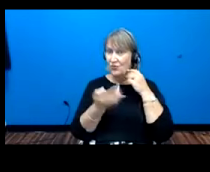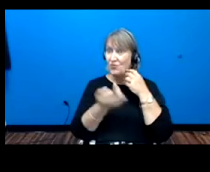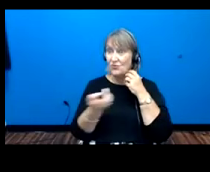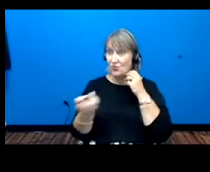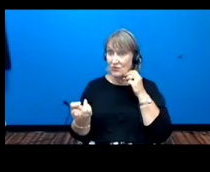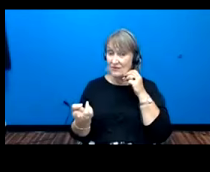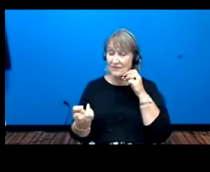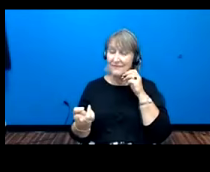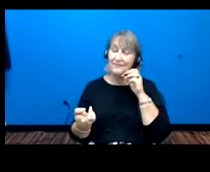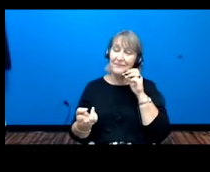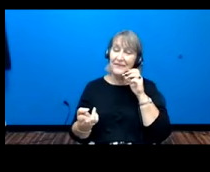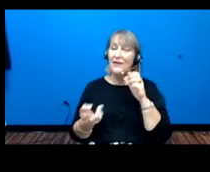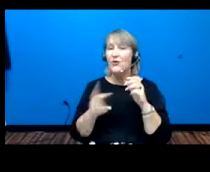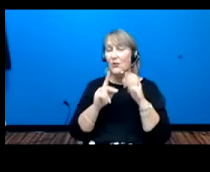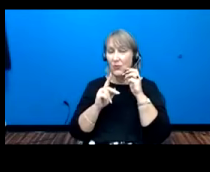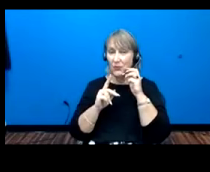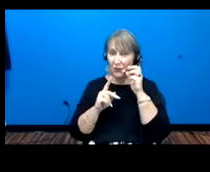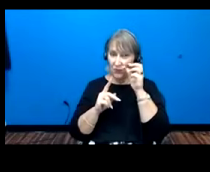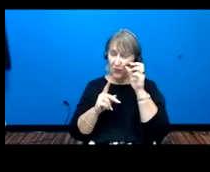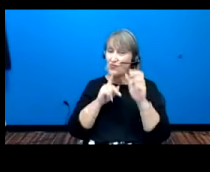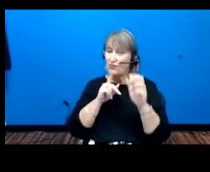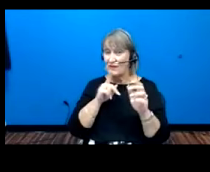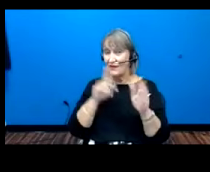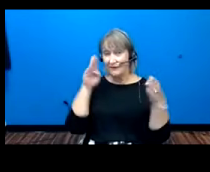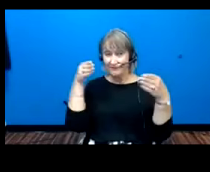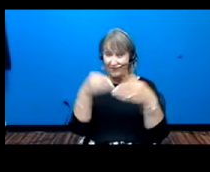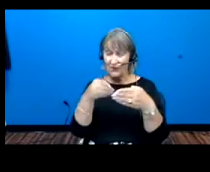it's working with folks who are blind and have low vision,